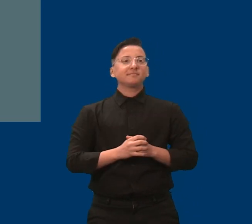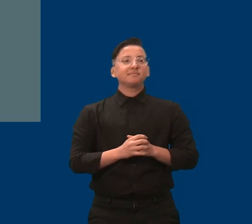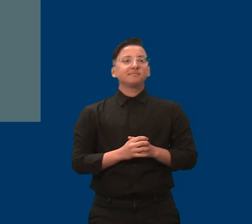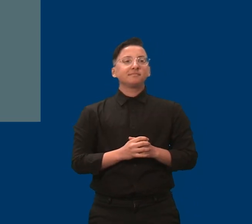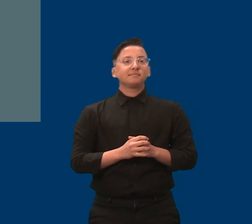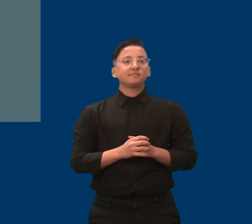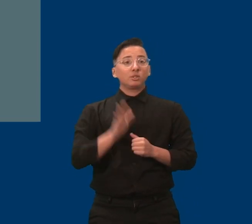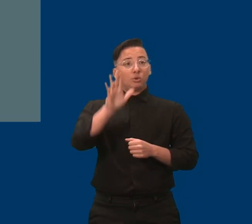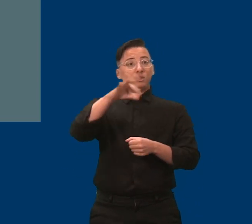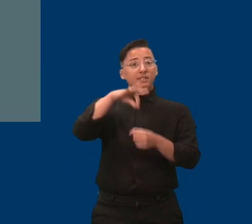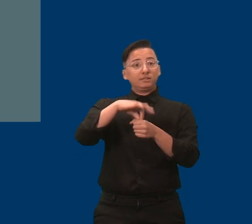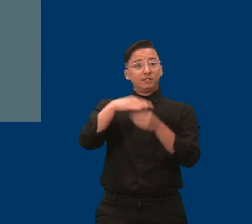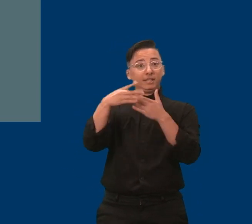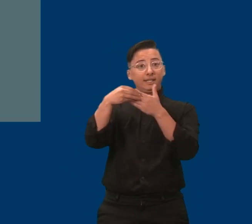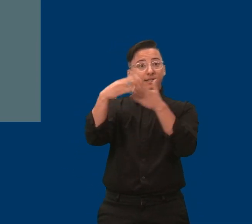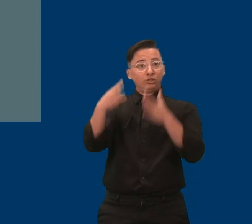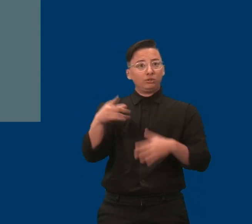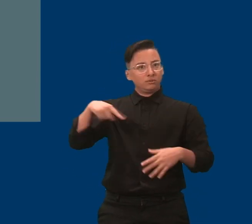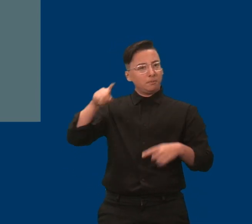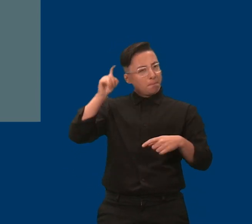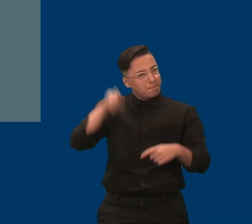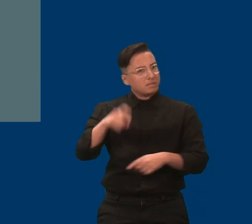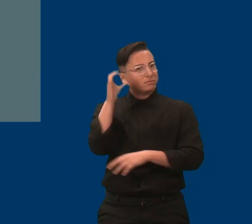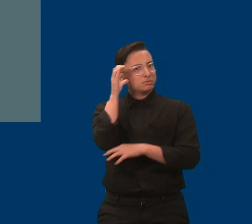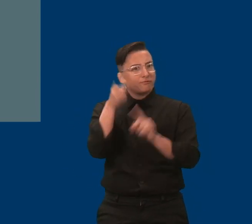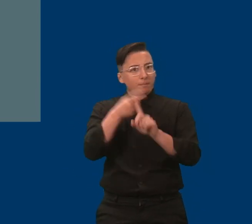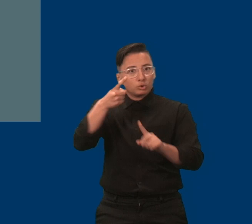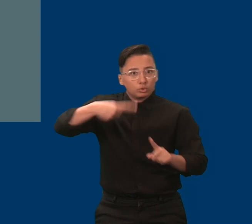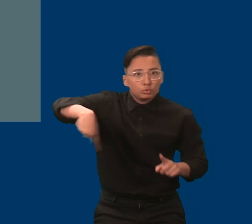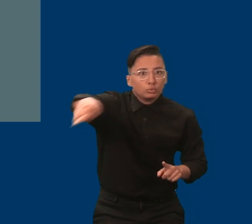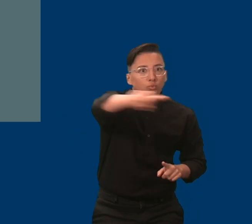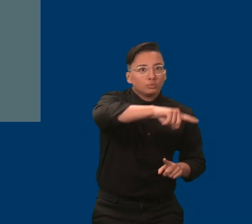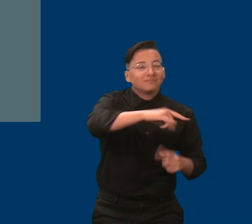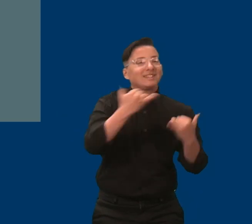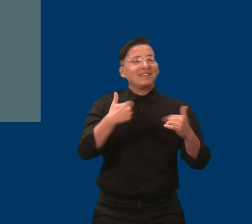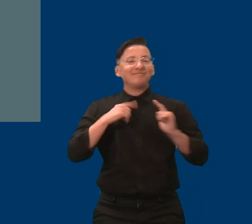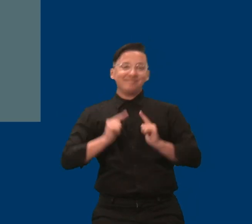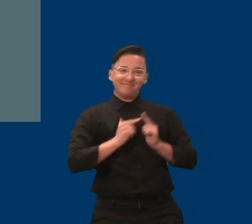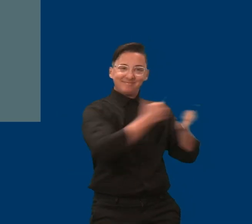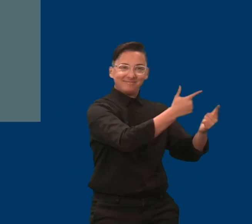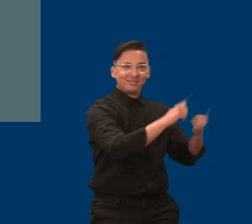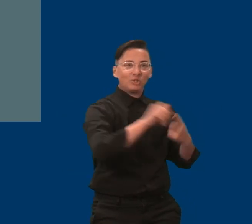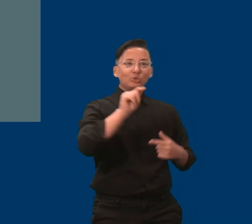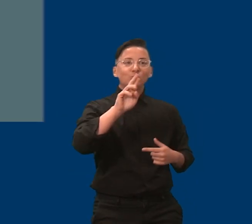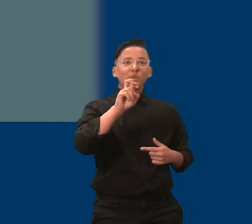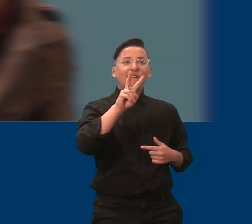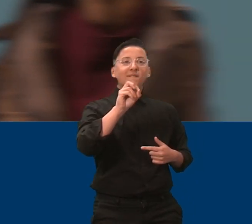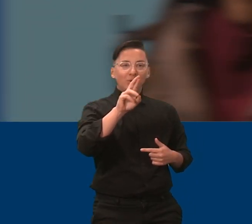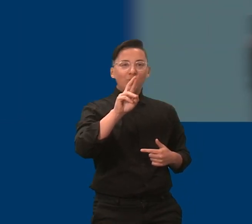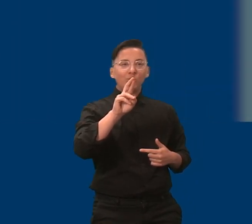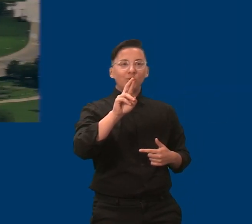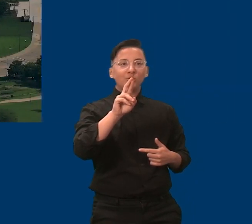And with that, I'll hand it over to Trevor Turner, the MCD Public Policy Director.